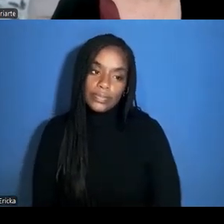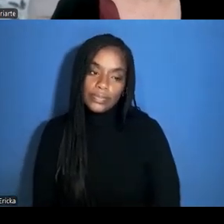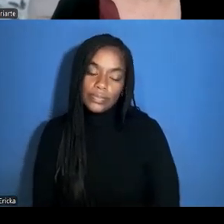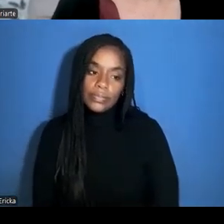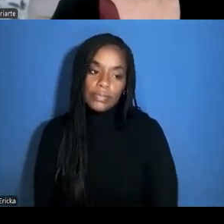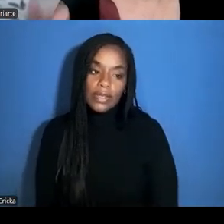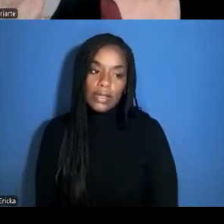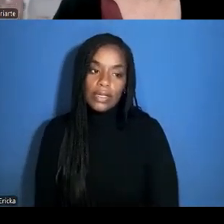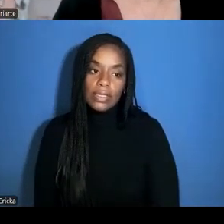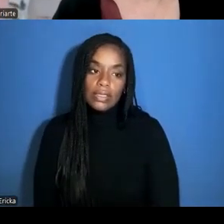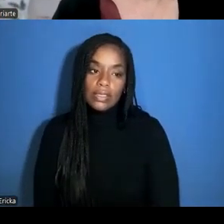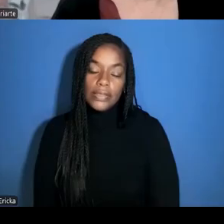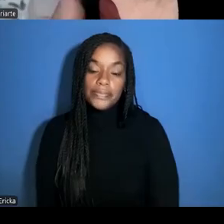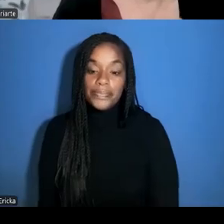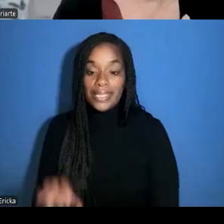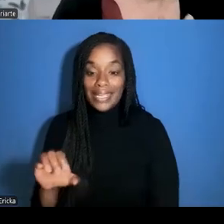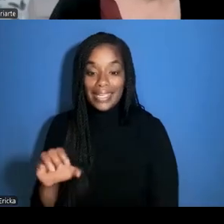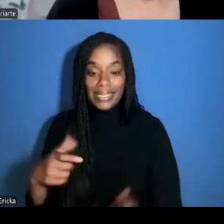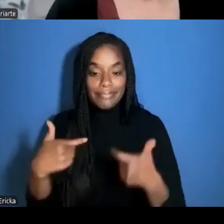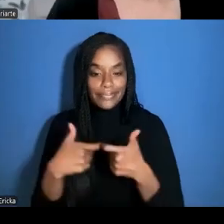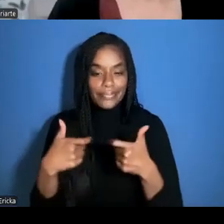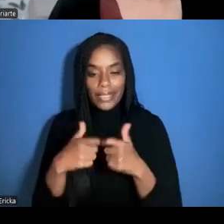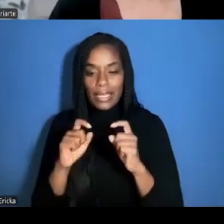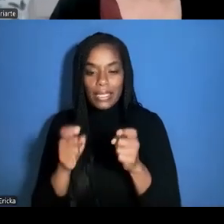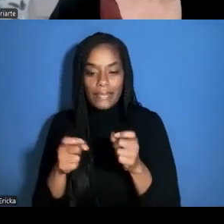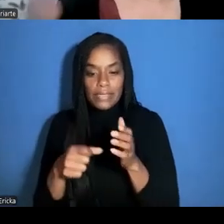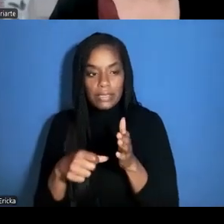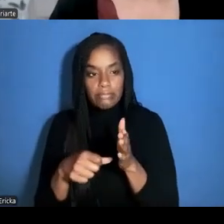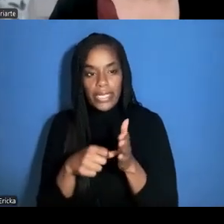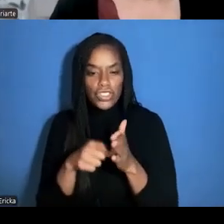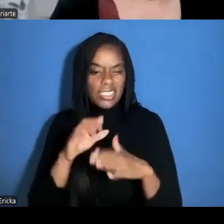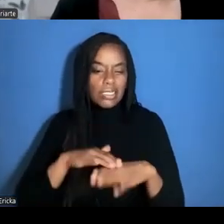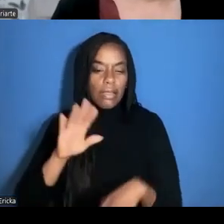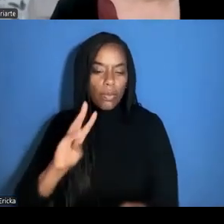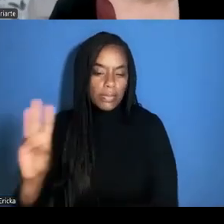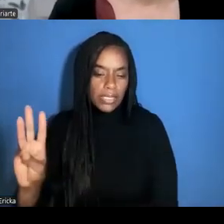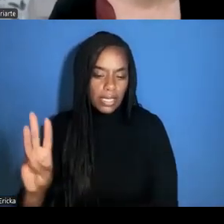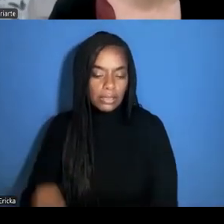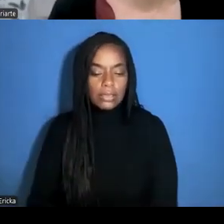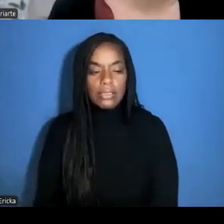You'll find this on the website. Like I said, others can make contribution